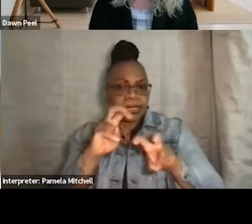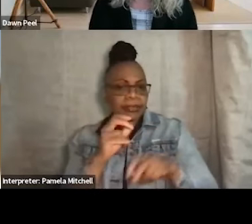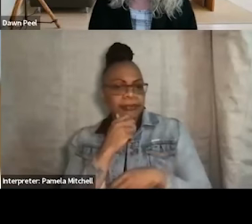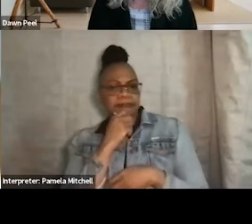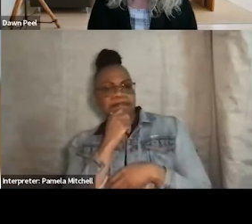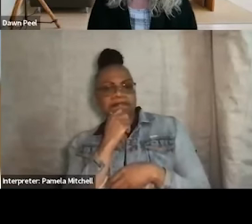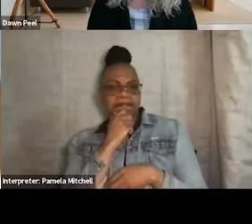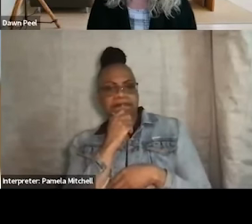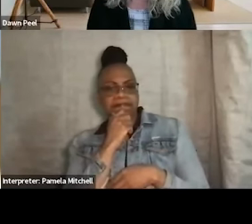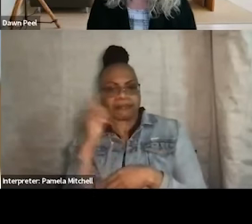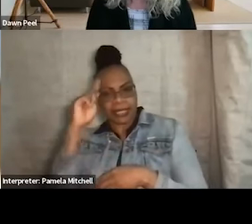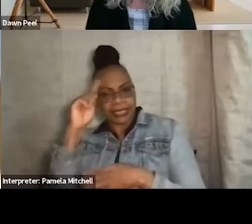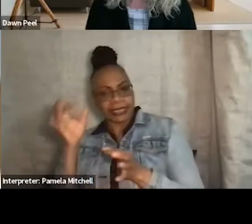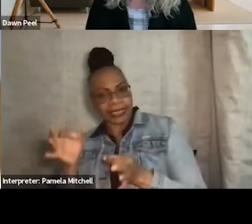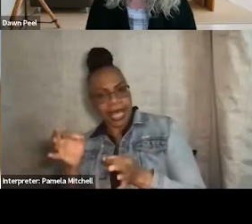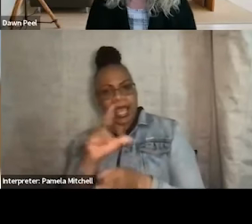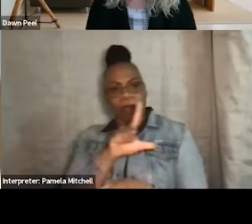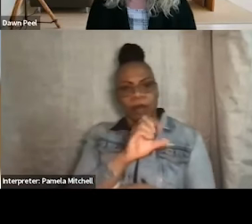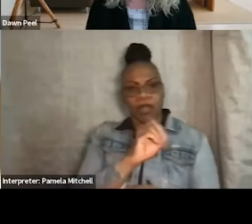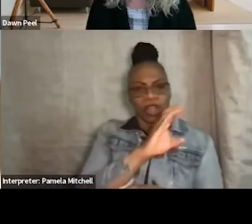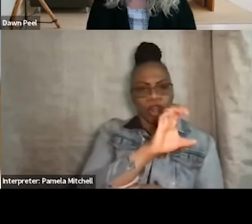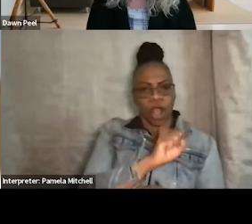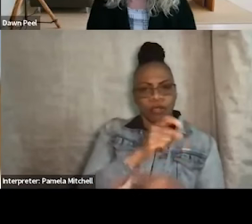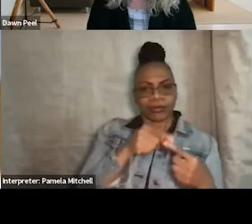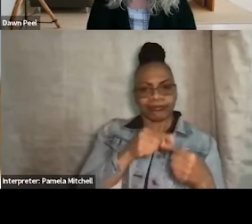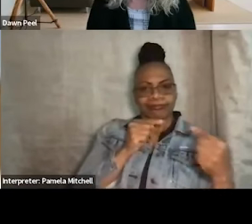but the LOCUS does not, they don't have to be